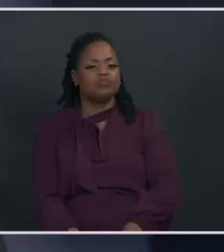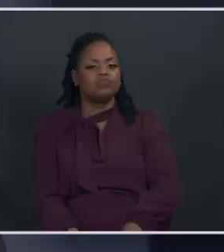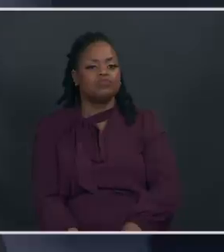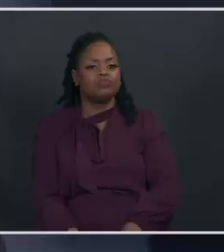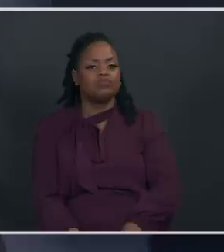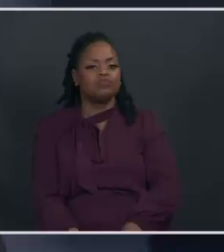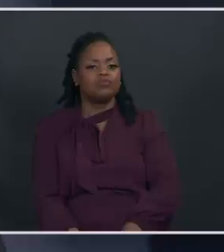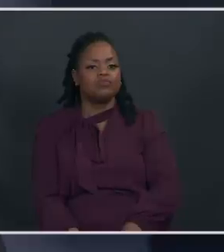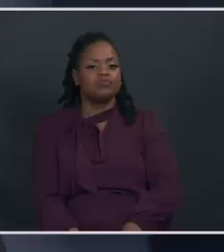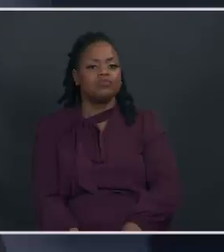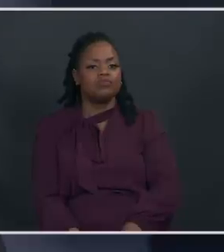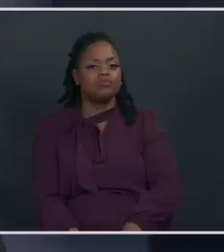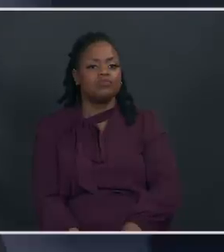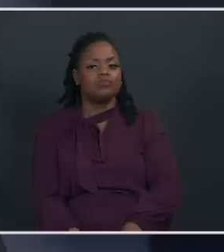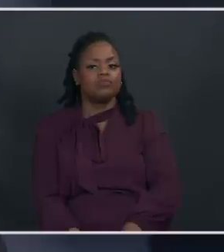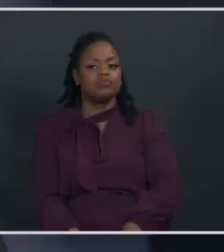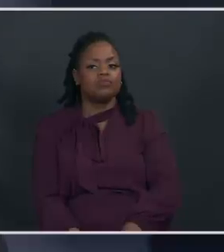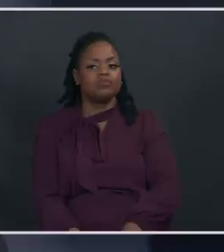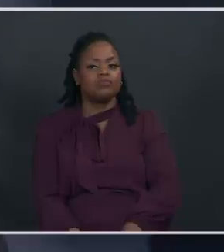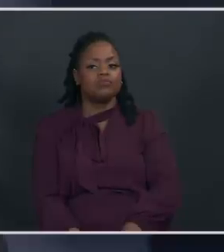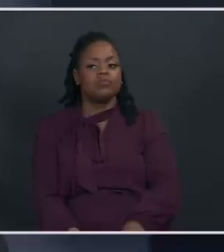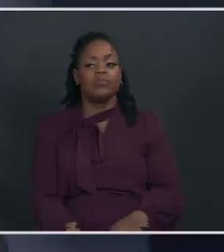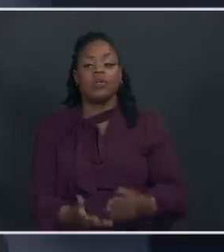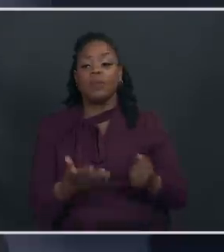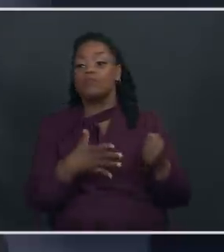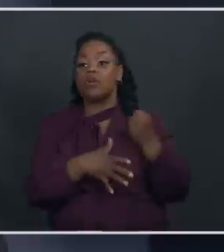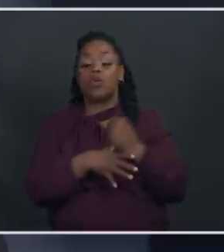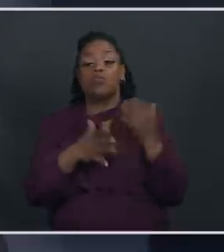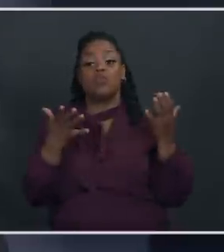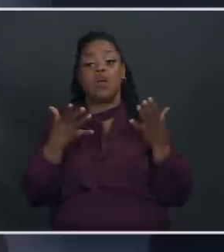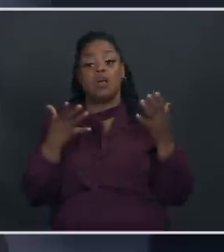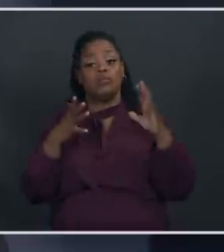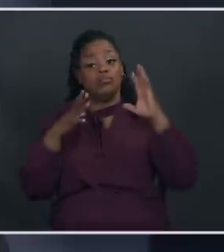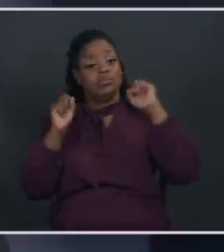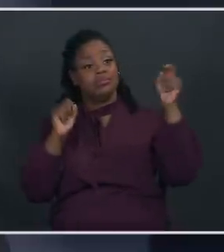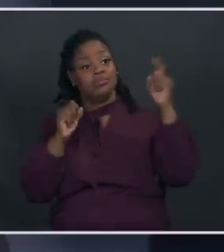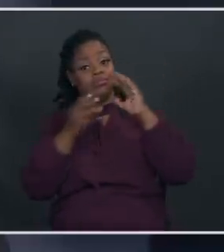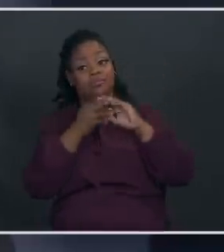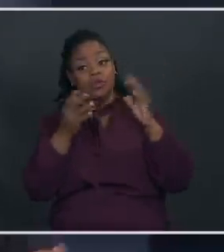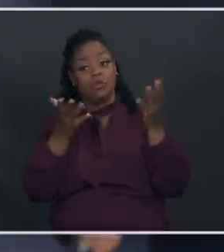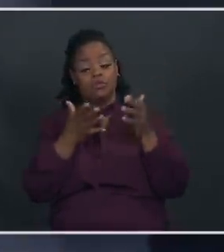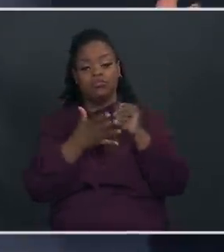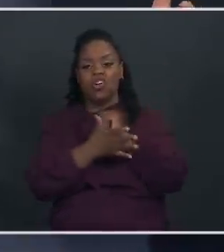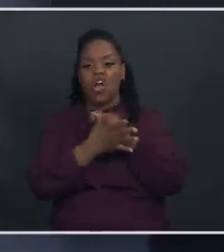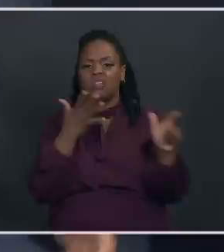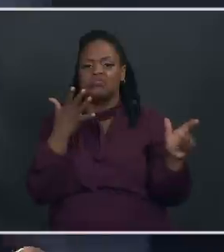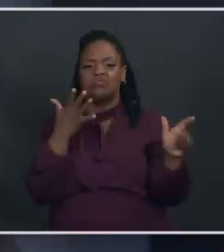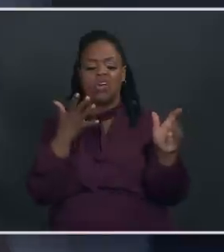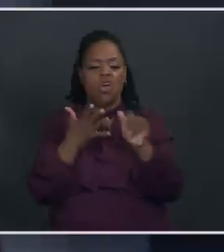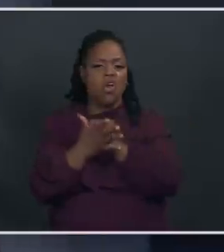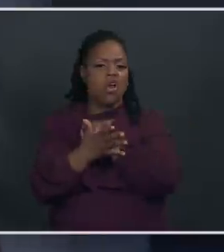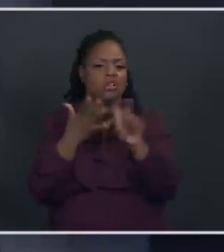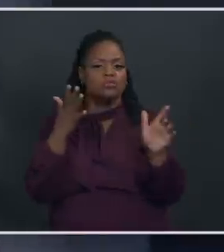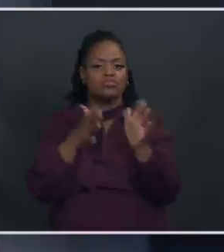the priority is precisely what the President has set out: all of them, all six of the major crises that he faces.